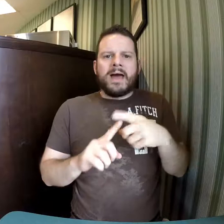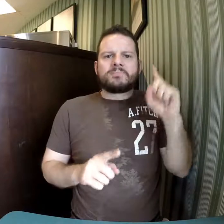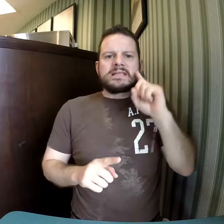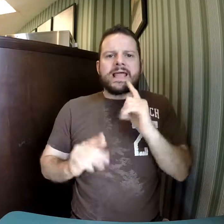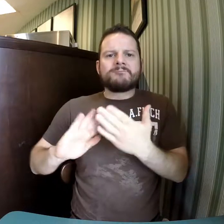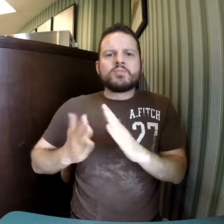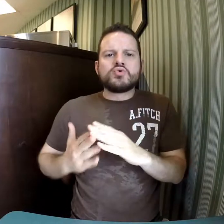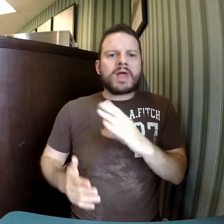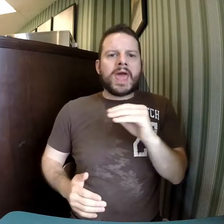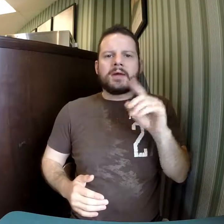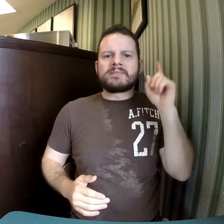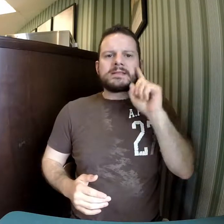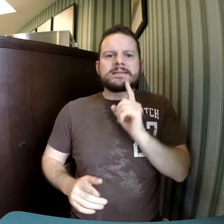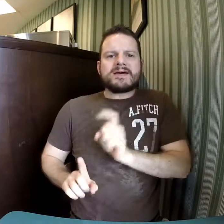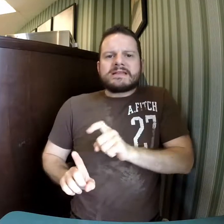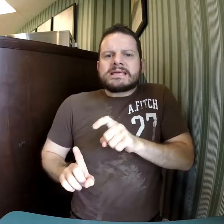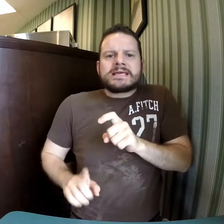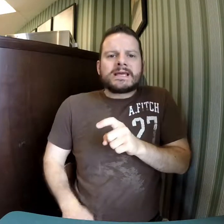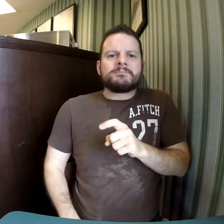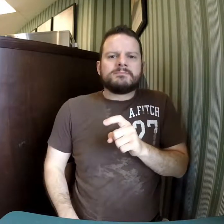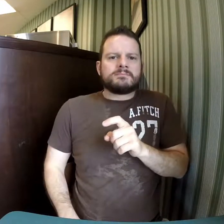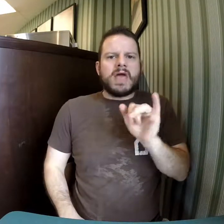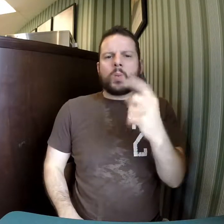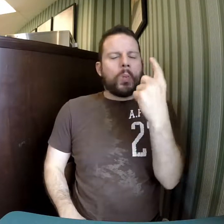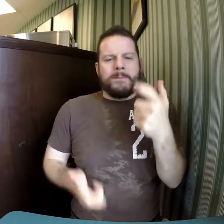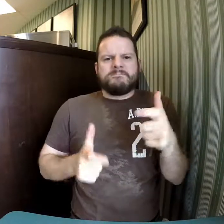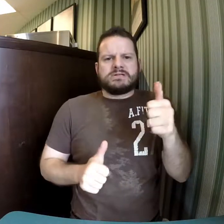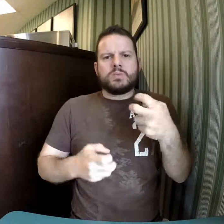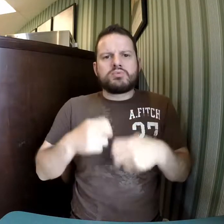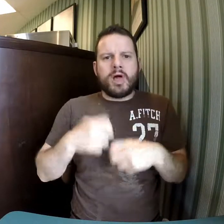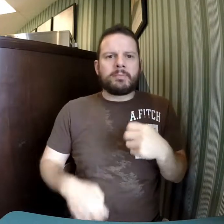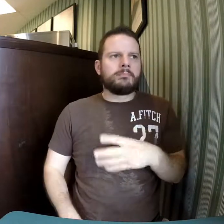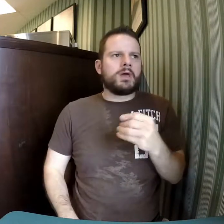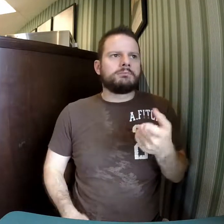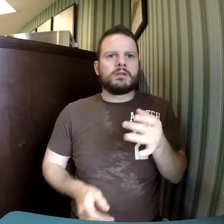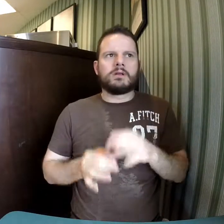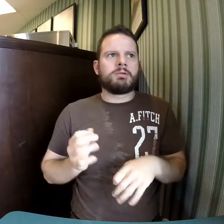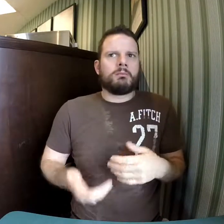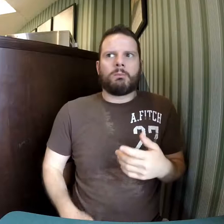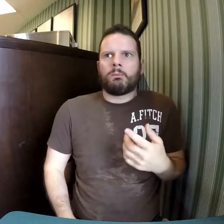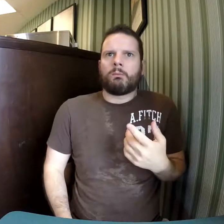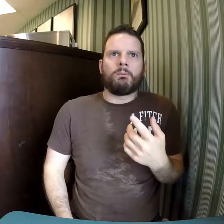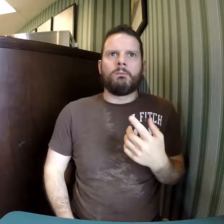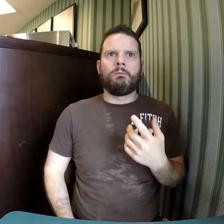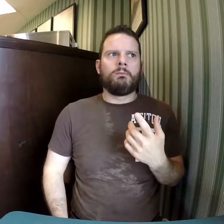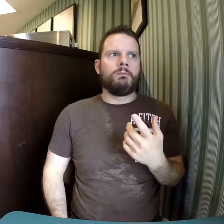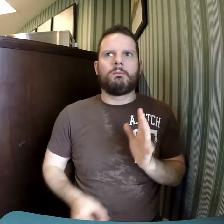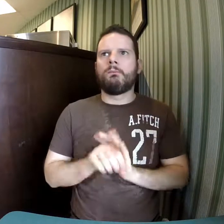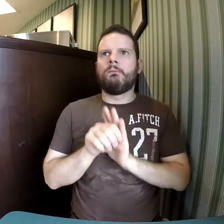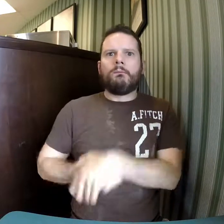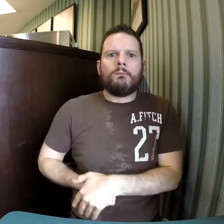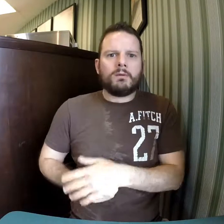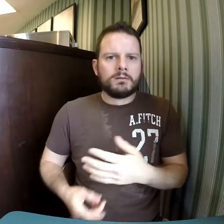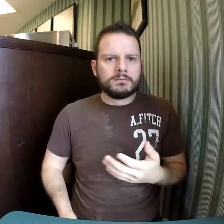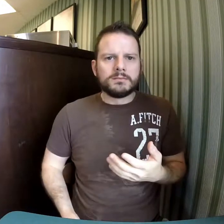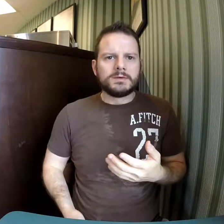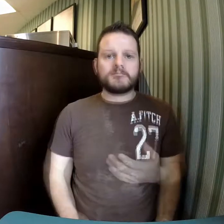Deaf community and Deaf's needs. That's one biggest problem and they simply oppress us senselessly.